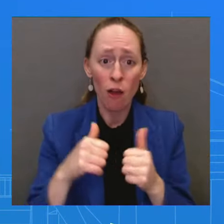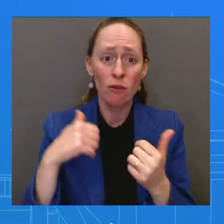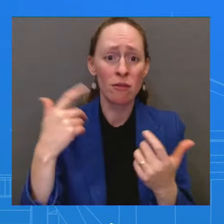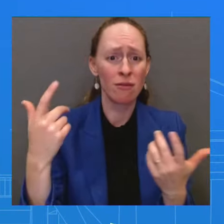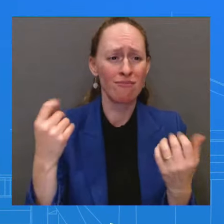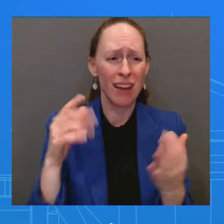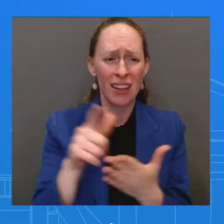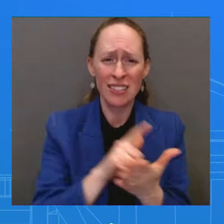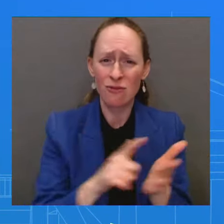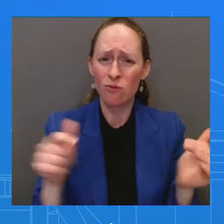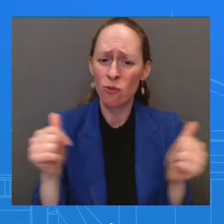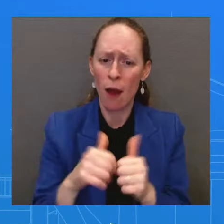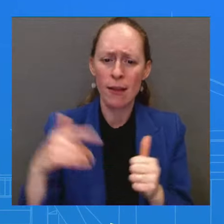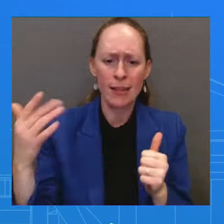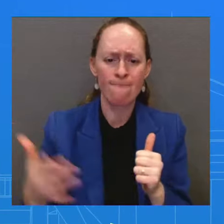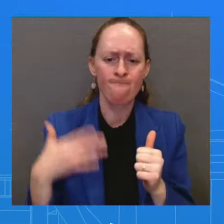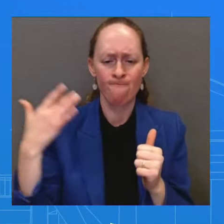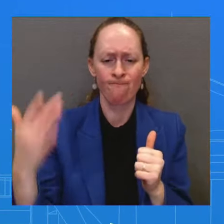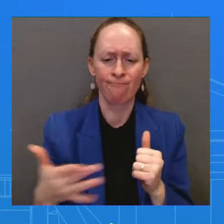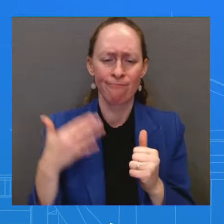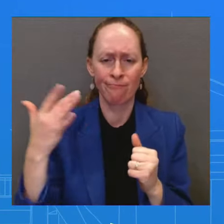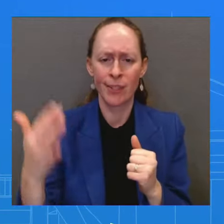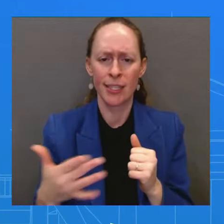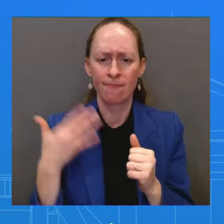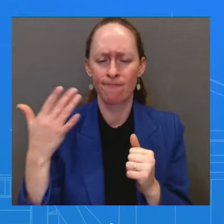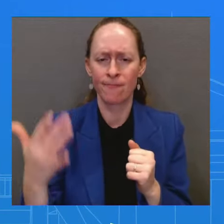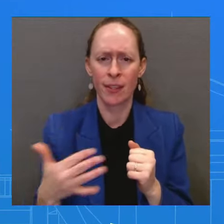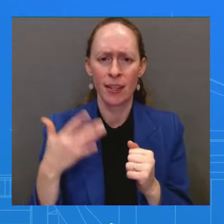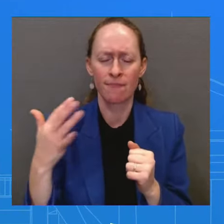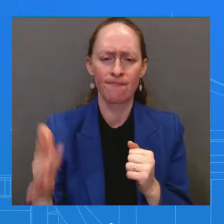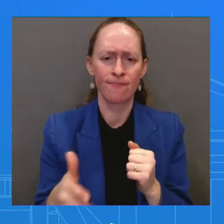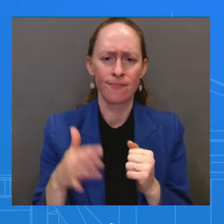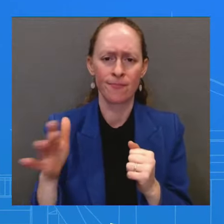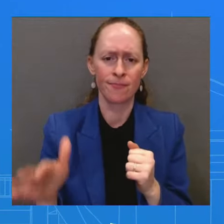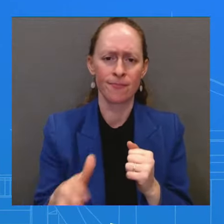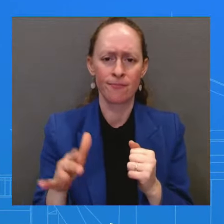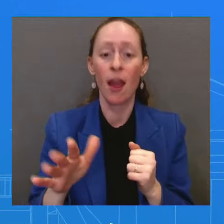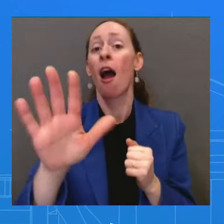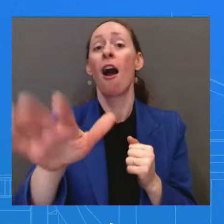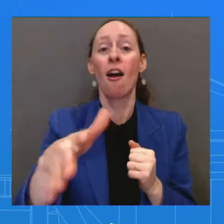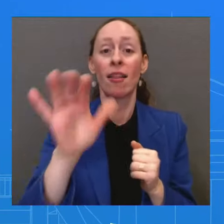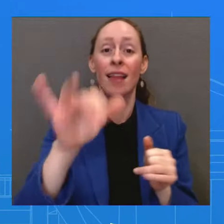especially when you think about the Assault Weapons Ban in 1994, which -- which was incredibly effective